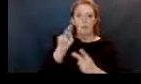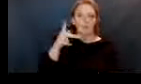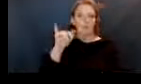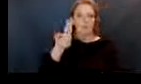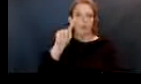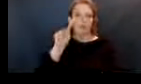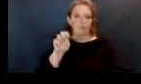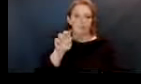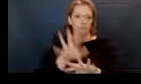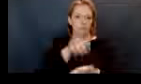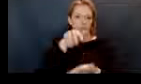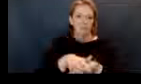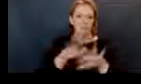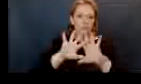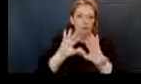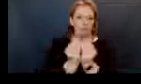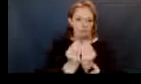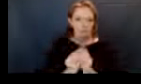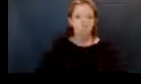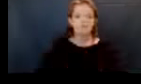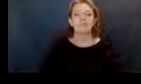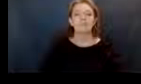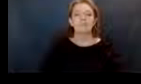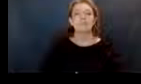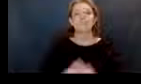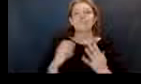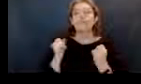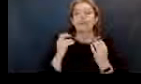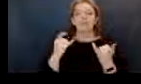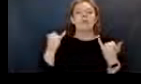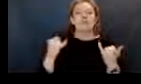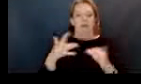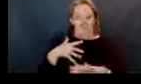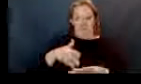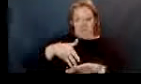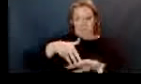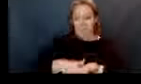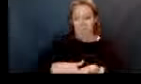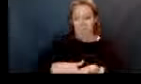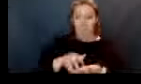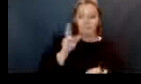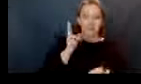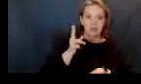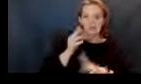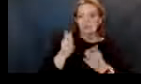All right, so, rooted in history and place, the James Castle House hosts an ongoing residency